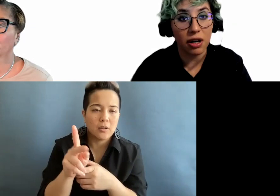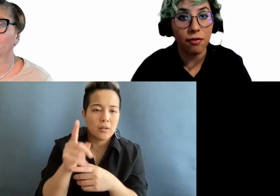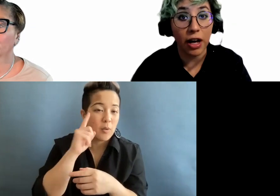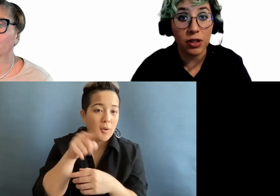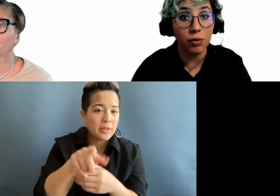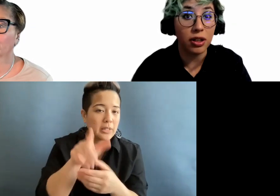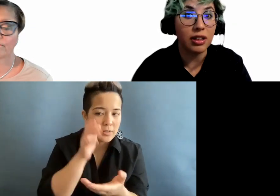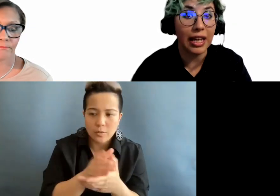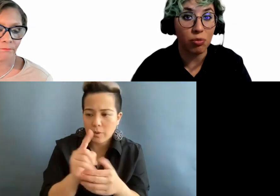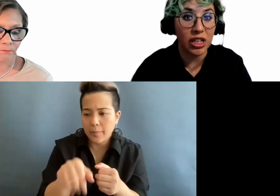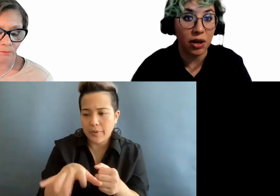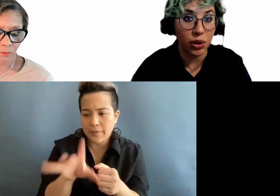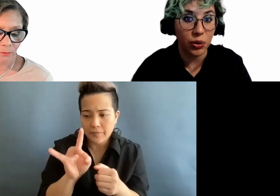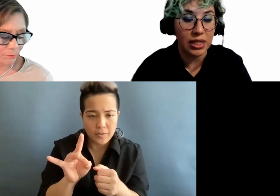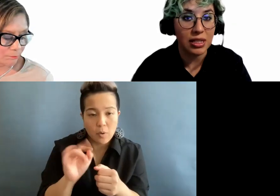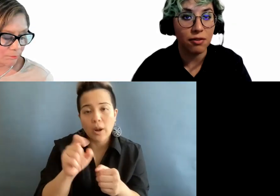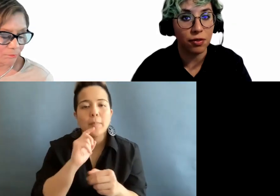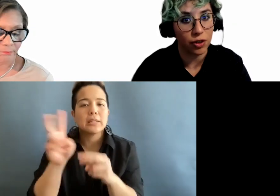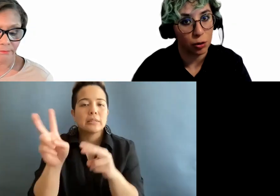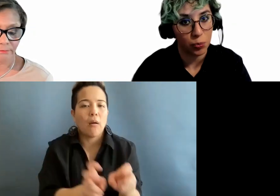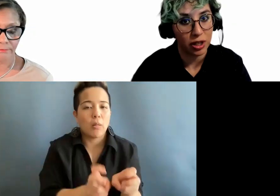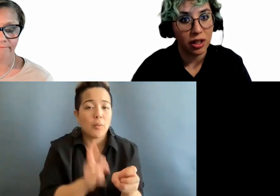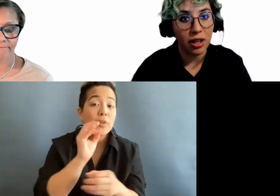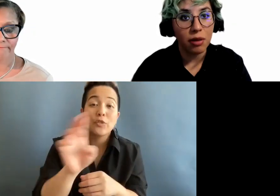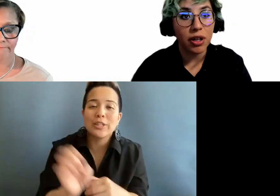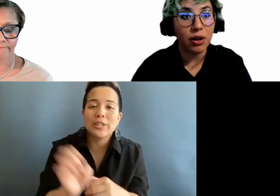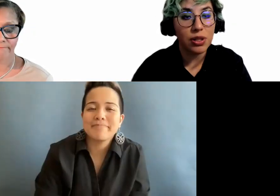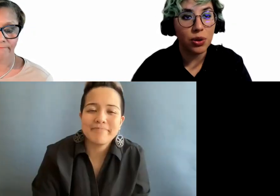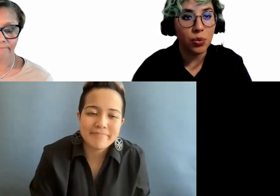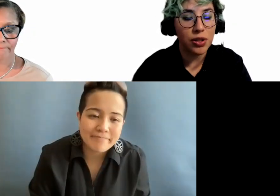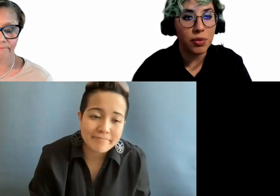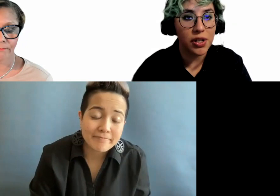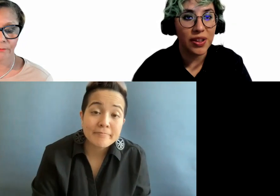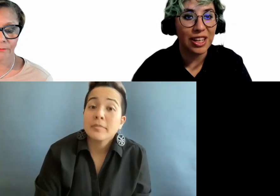are found and where they can be downloaded for free. But also, you want to make sure that you